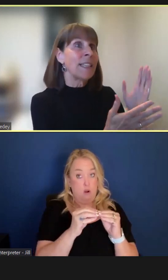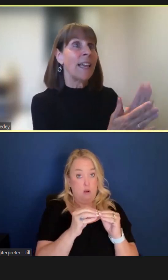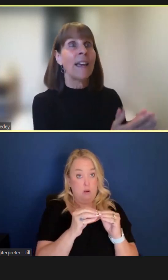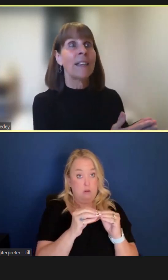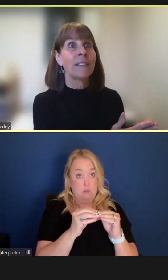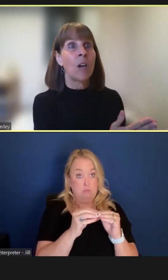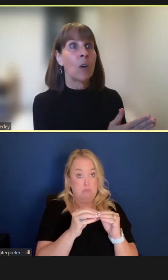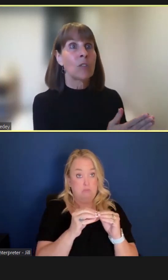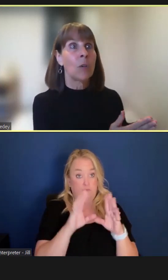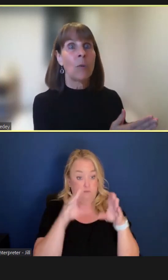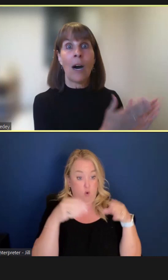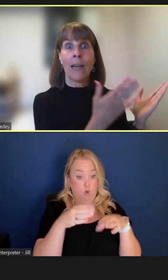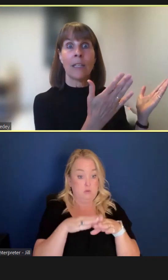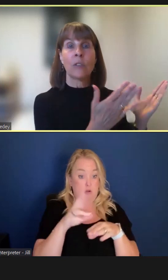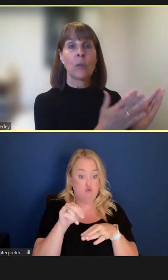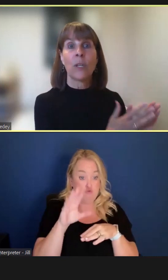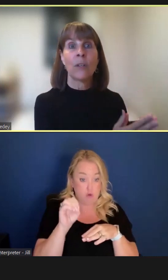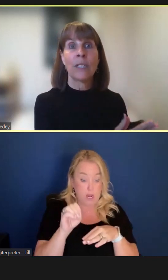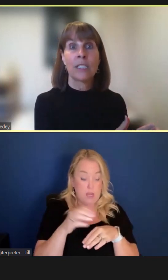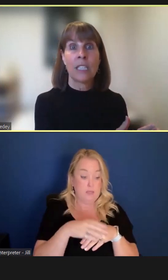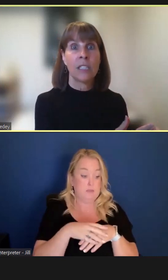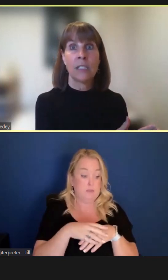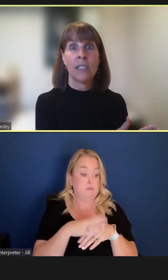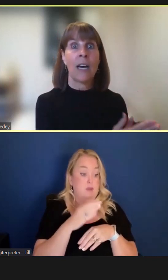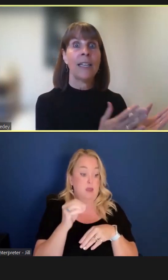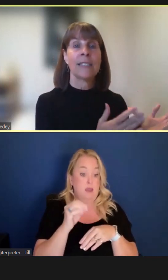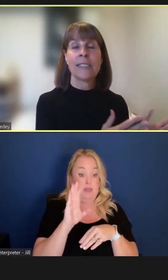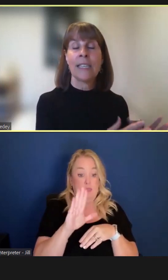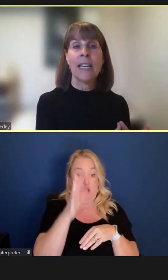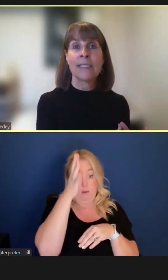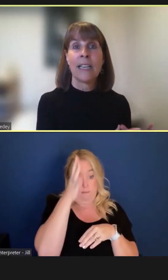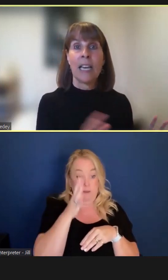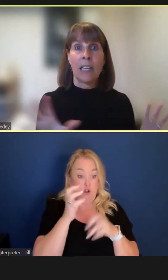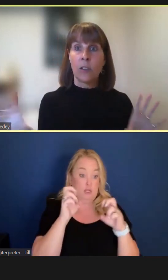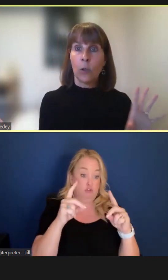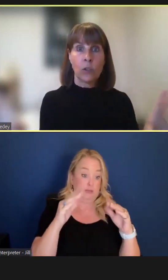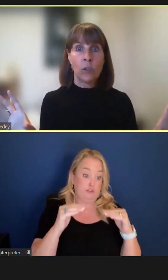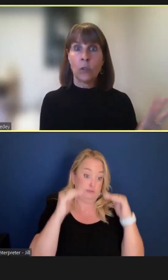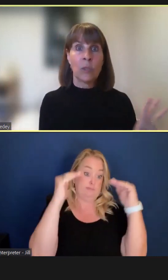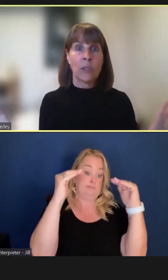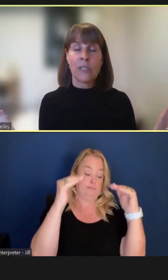and also high levels of parent education and high SCS those two normative samples